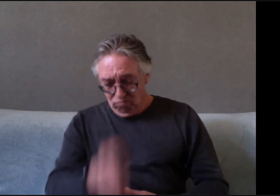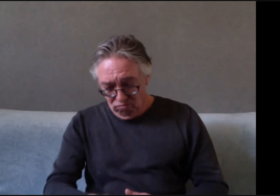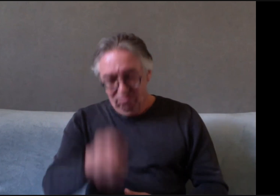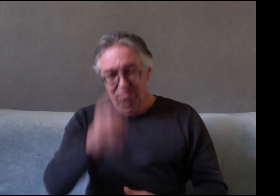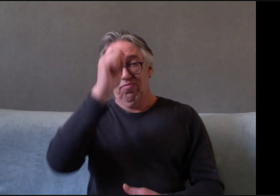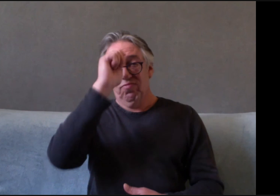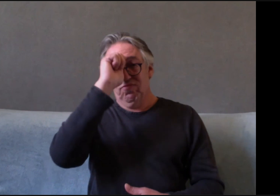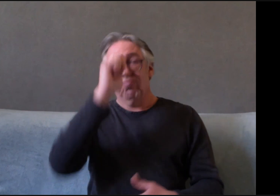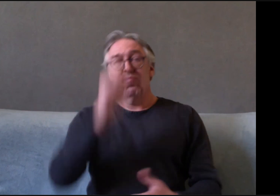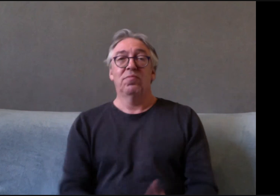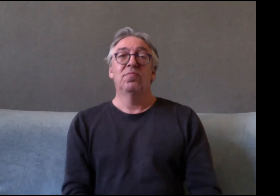We won't give up.